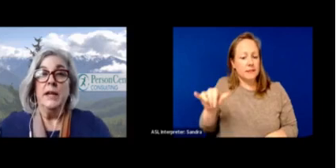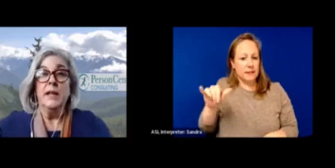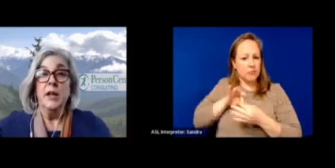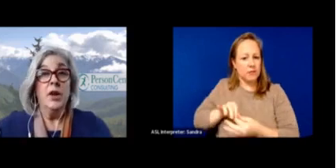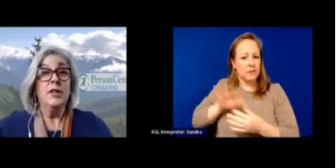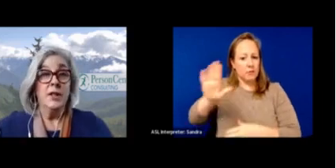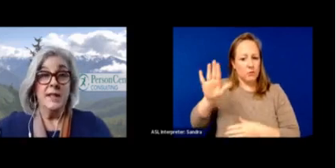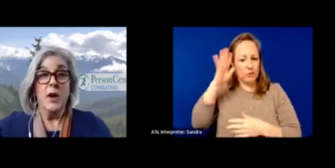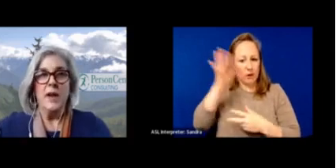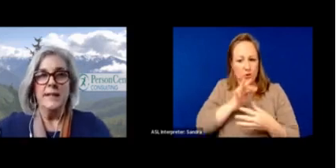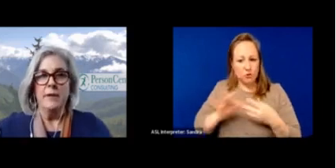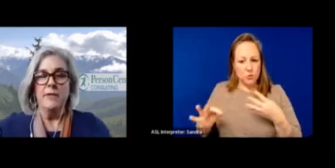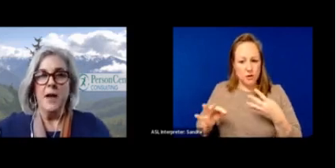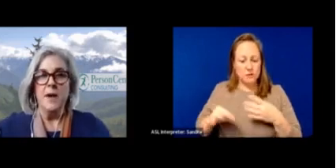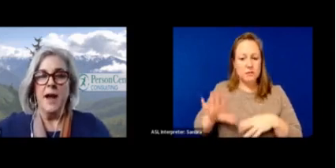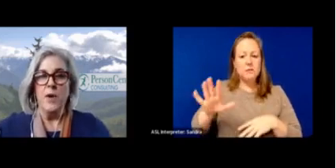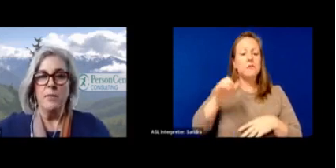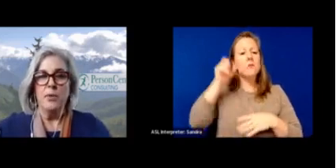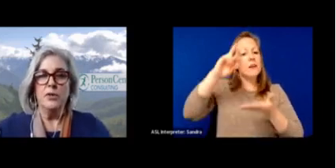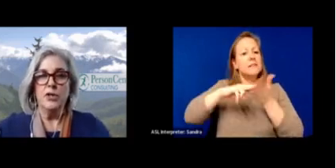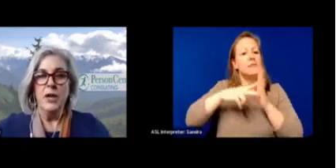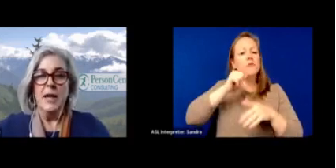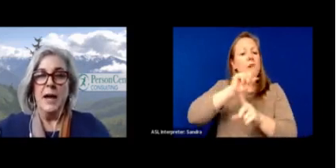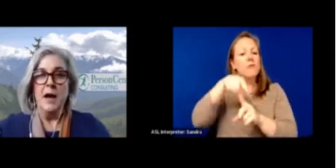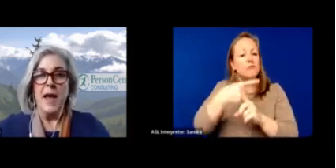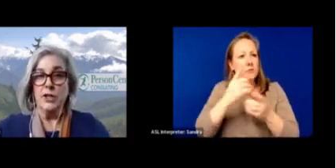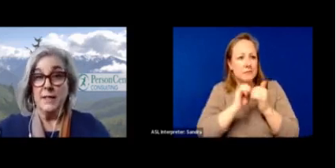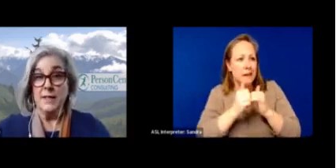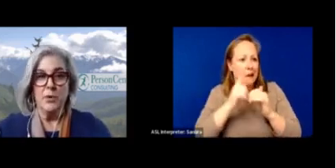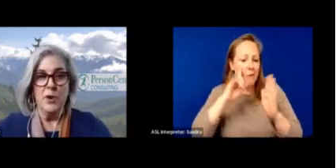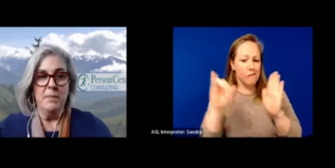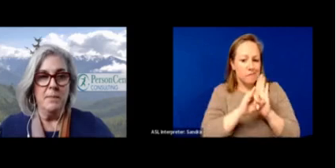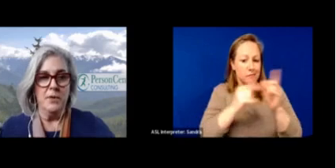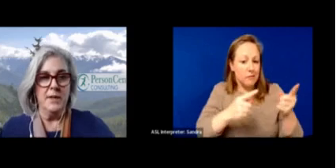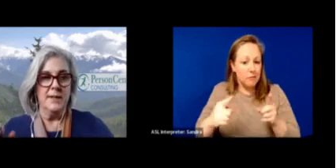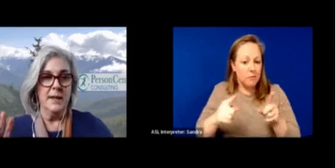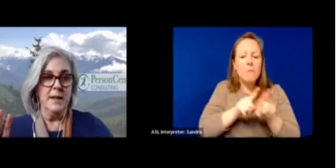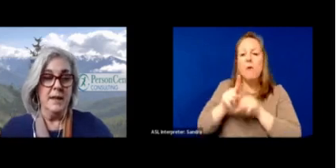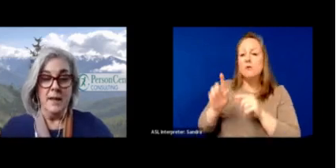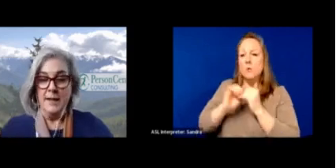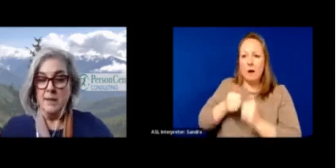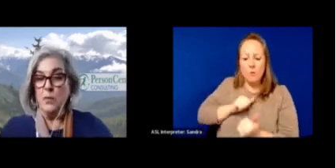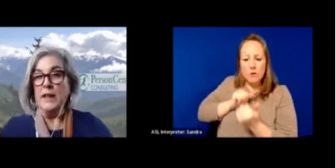people on the next slide also to kind of take a few notes, if you will. And think about it because